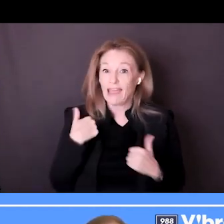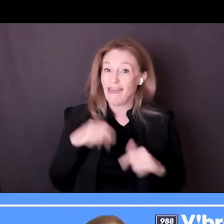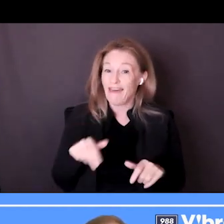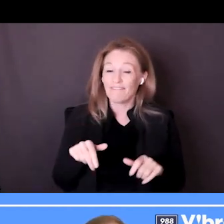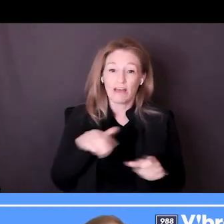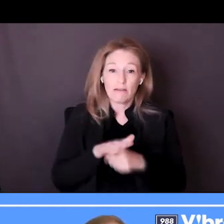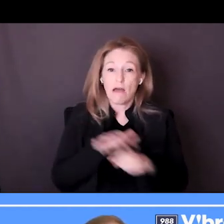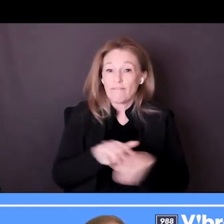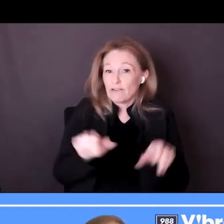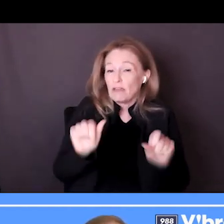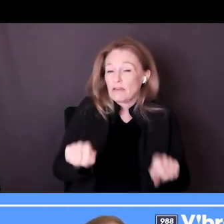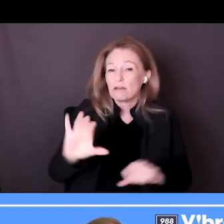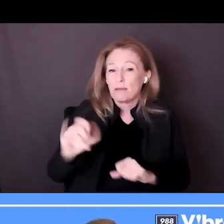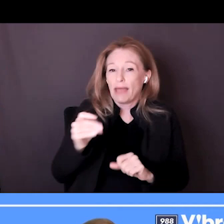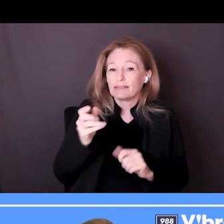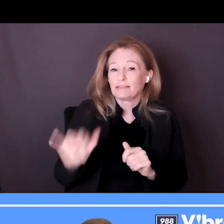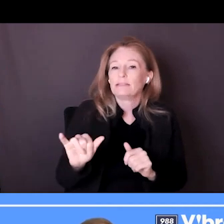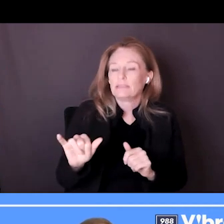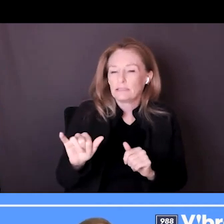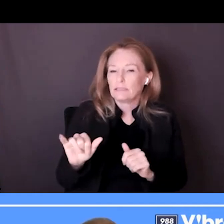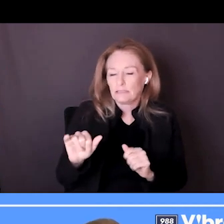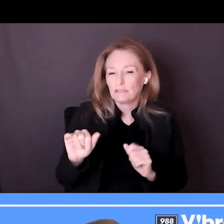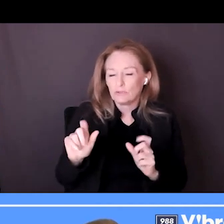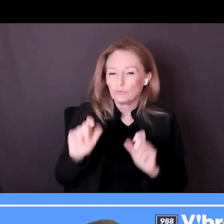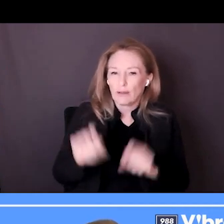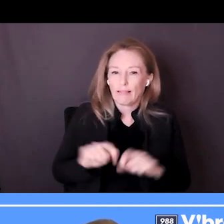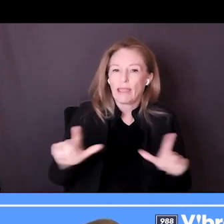SURE WE CAN ANSWER THE CALL. OUR SPANISH CHAT AND TEXT SERVICE